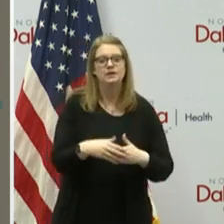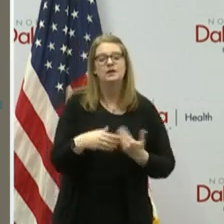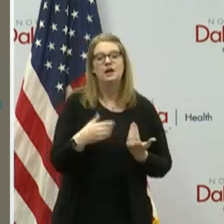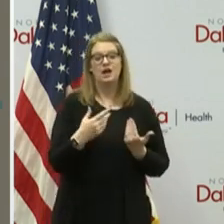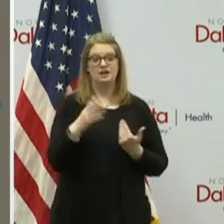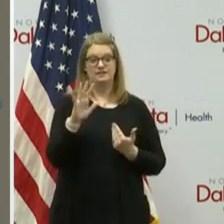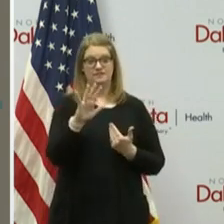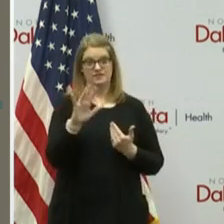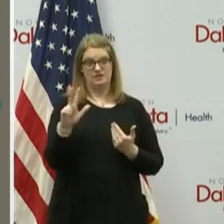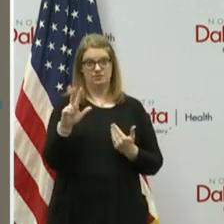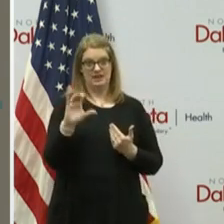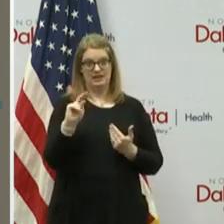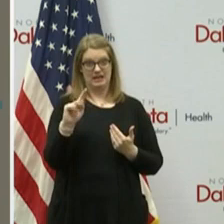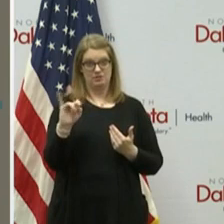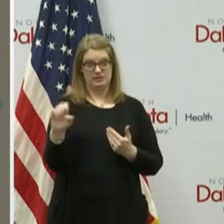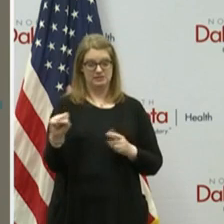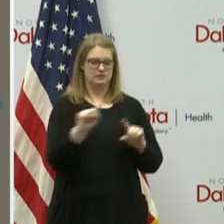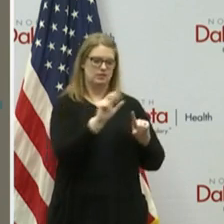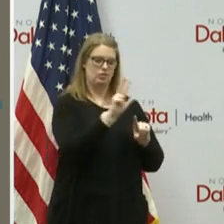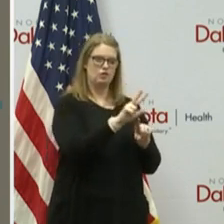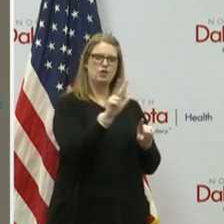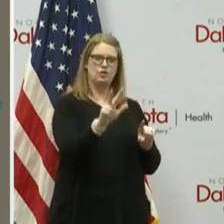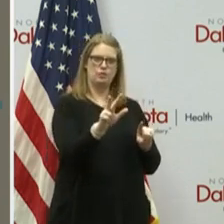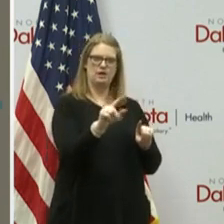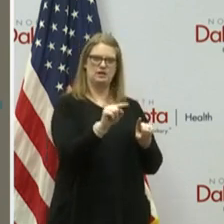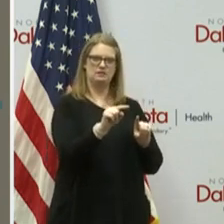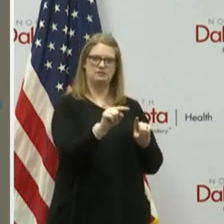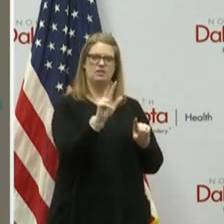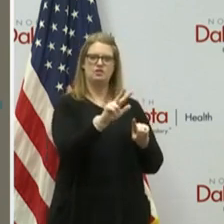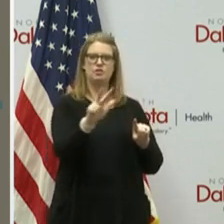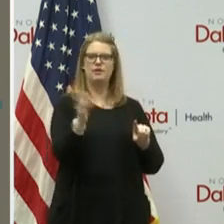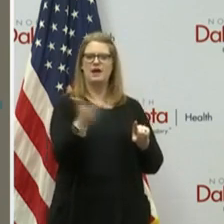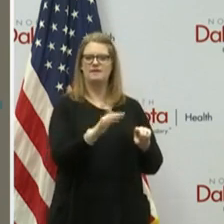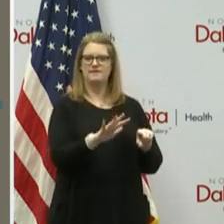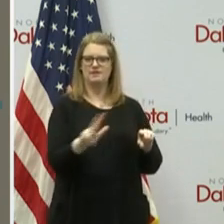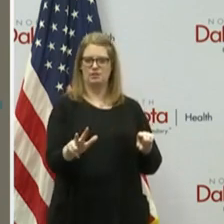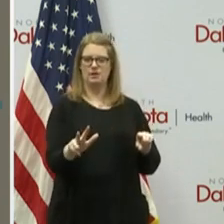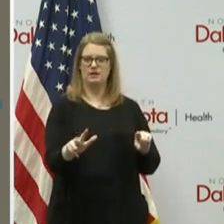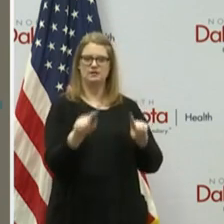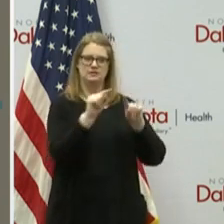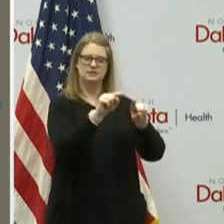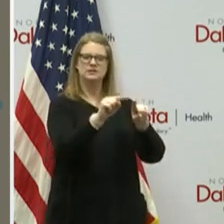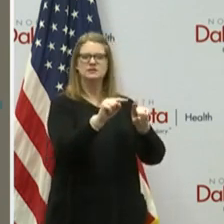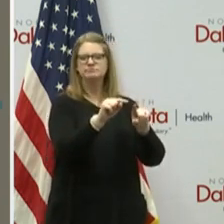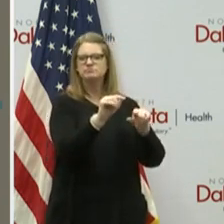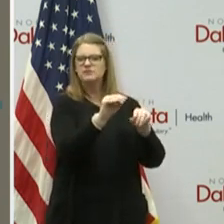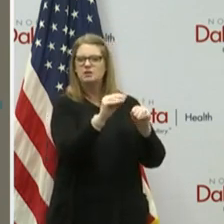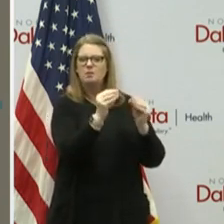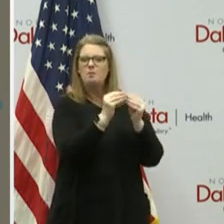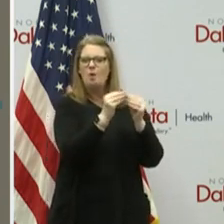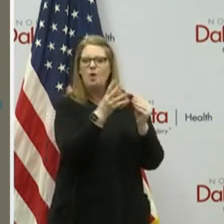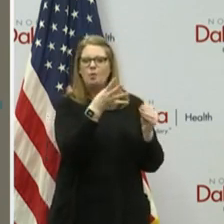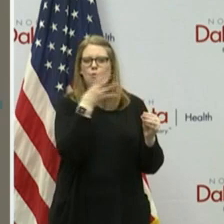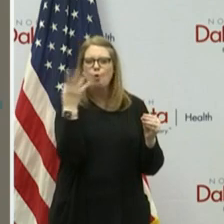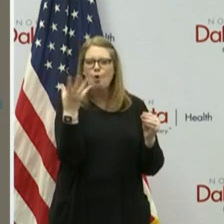CLOSED. IN ORDER TO PROTECT THE RIGHT TO VOTE WE TOOK THAT EARLY ACTION. HEADING INTO THAT, OUT OF THE